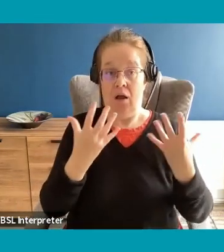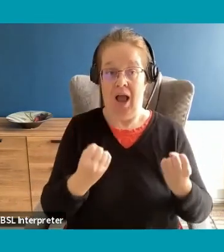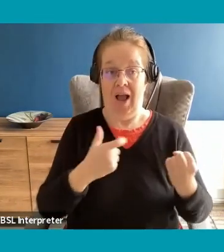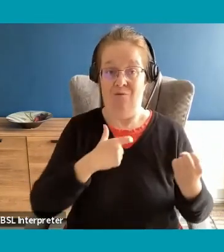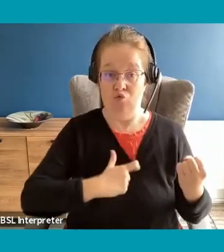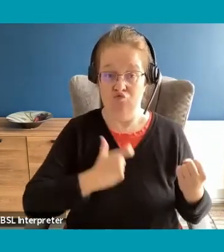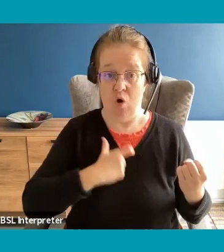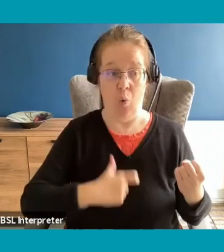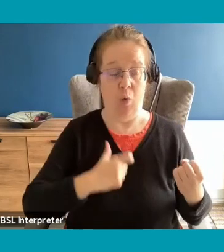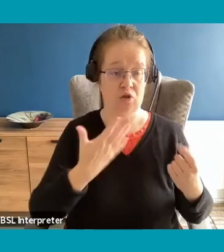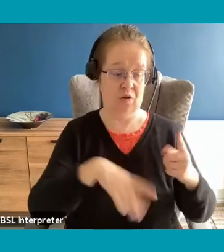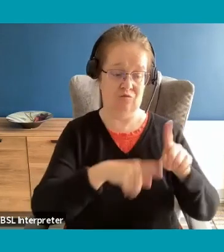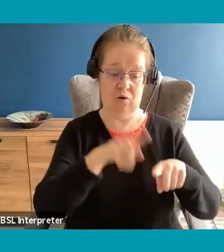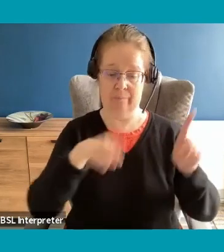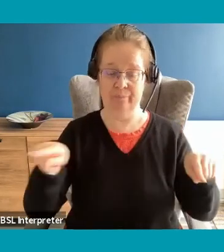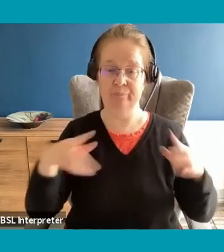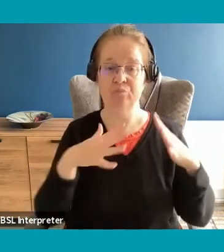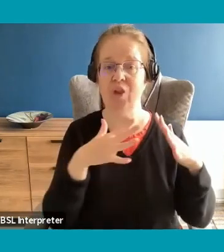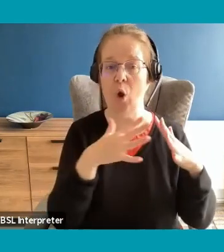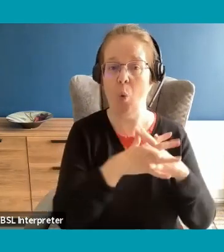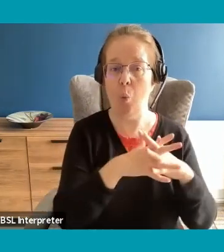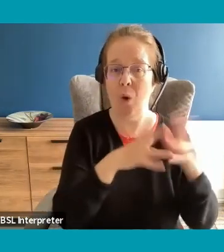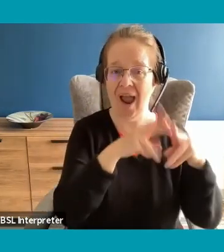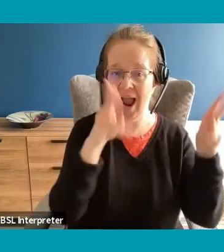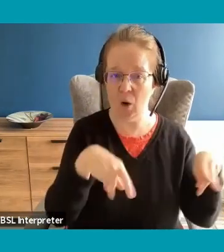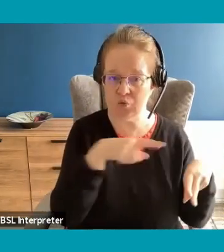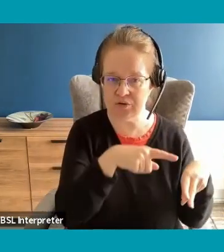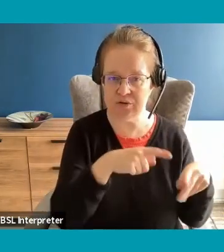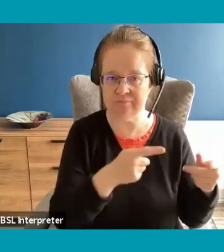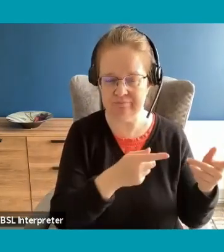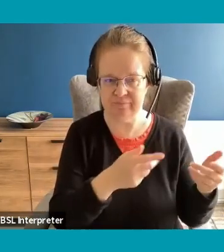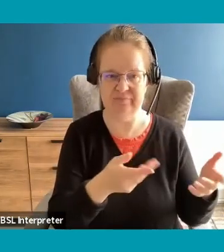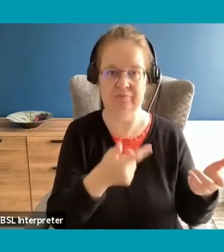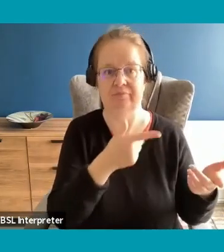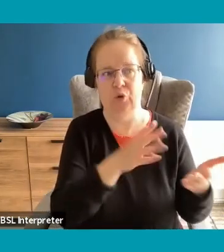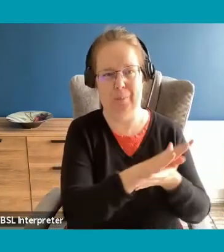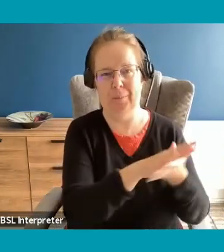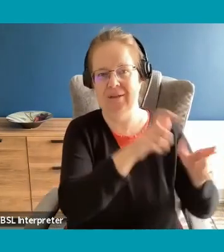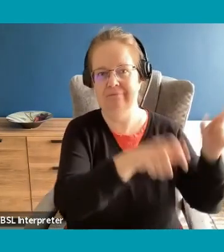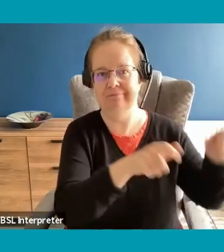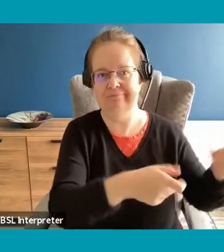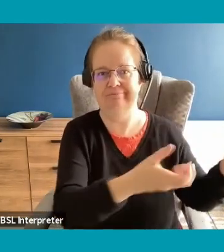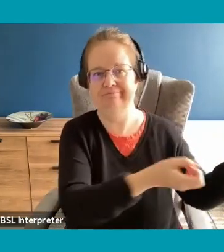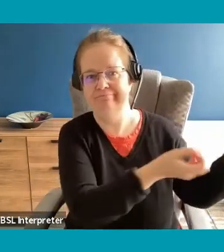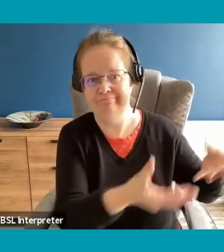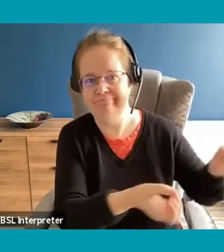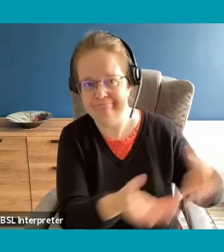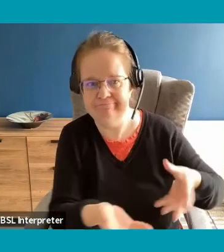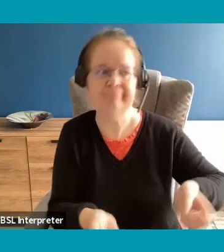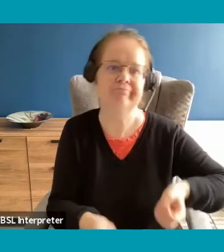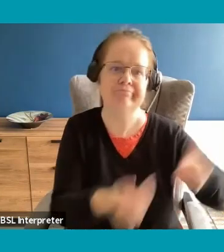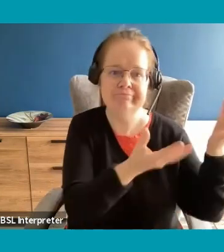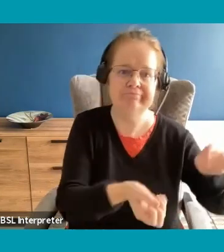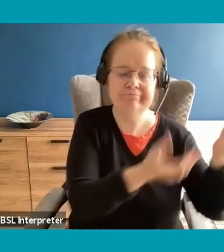range from warehouse operative roles. So the guys that unload and load trailers or vans in either